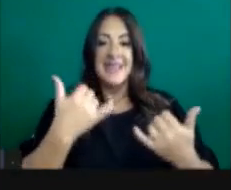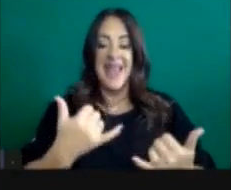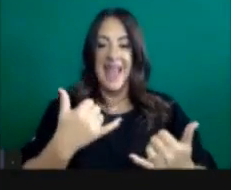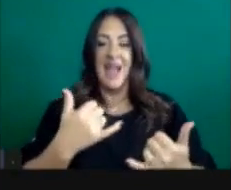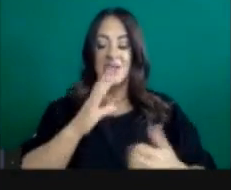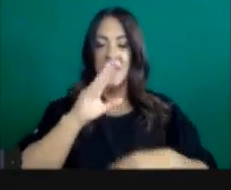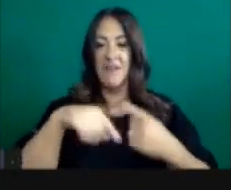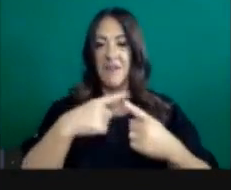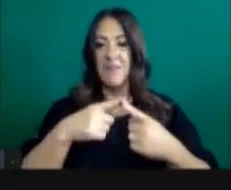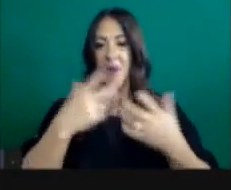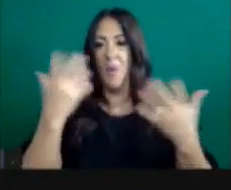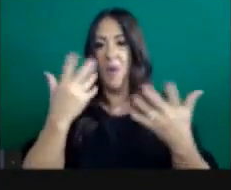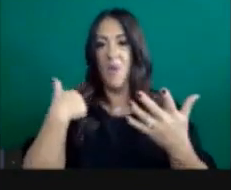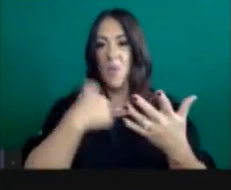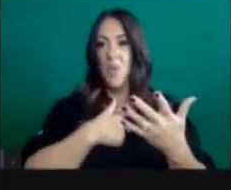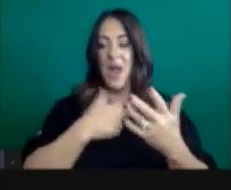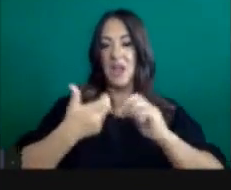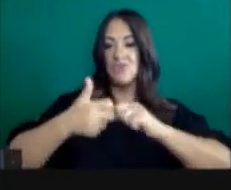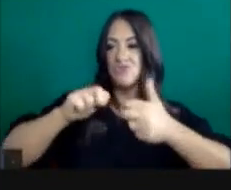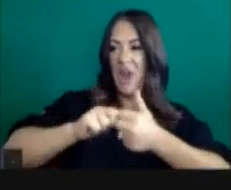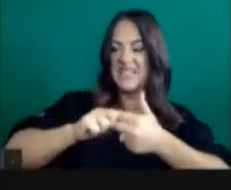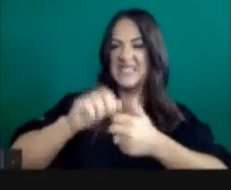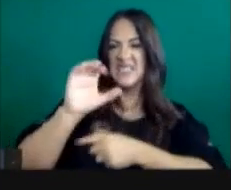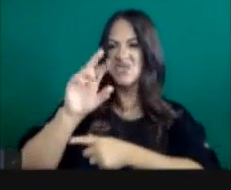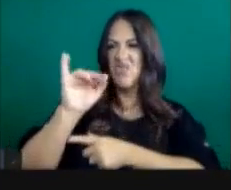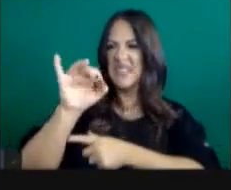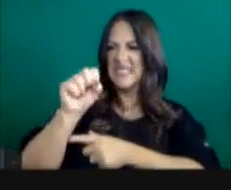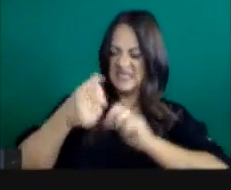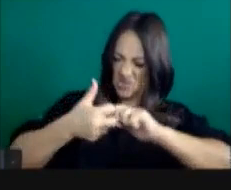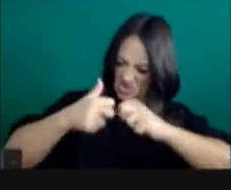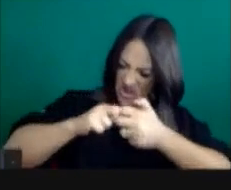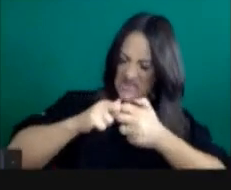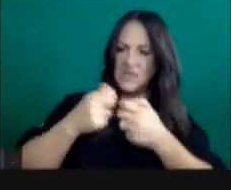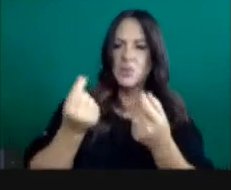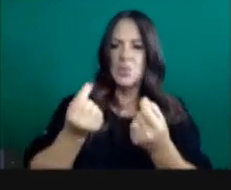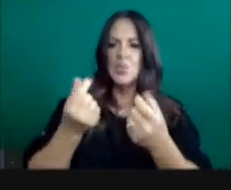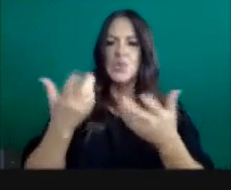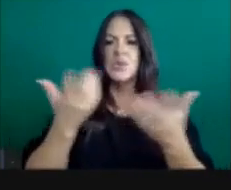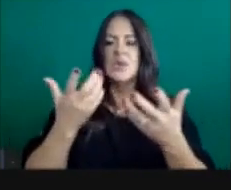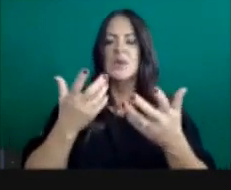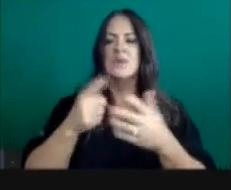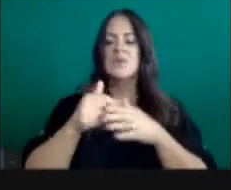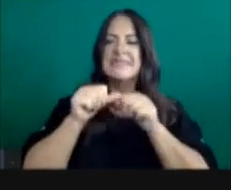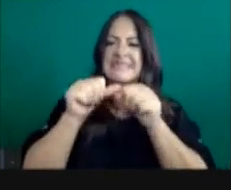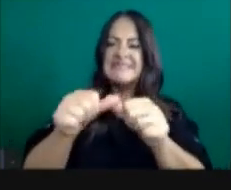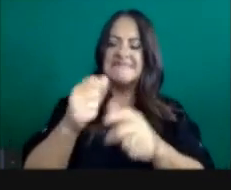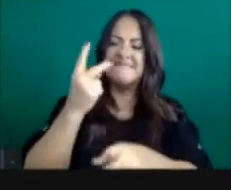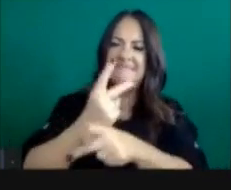I WILL SPEND A MOMENT TALKING ABOUT CRISIS CARE IN THIS CRISIS CARE CONTINUUM.